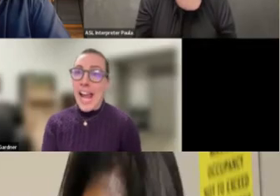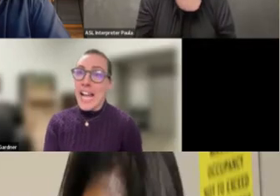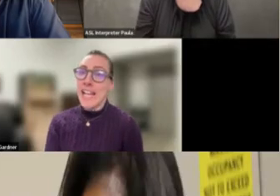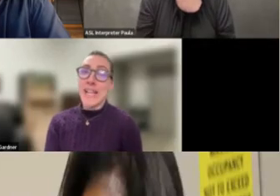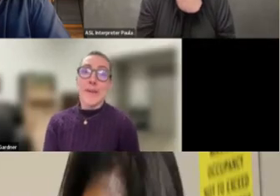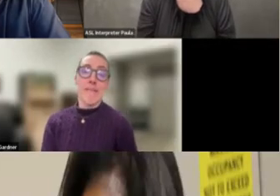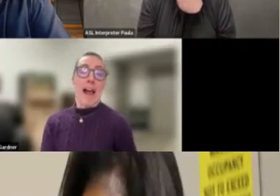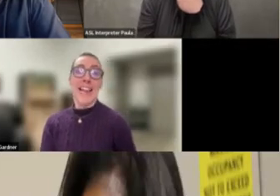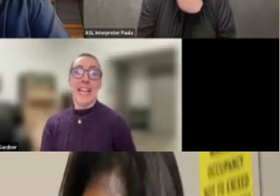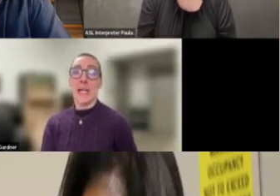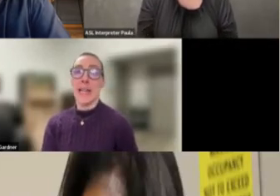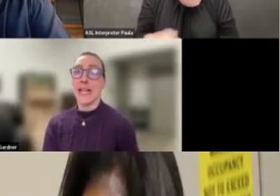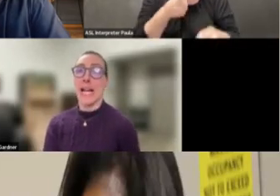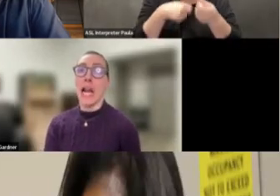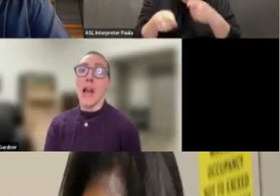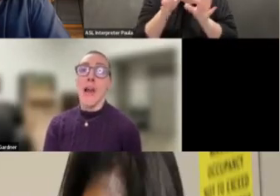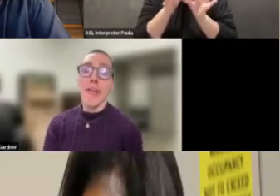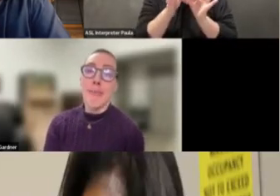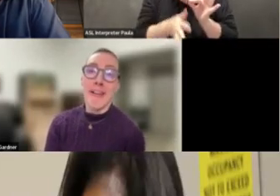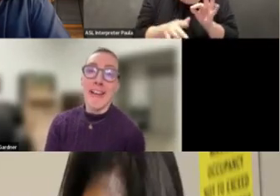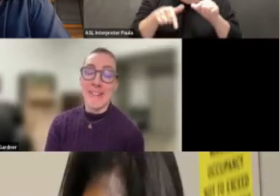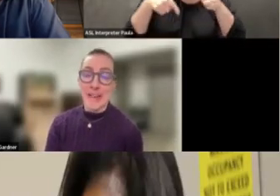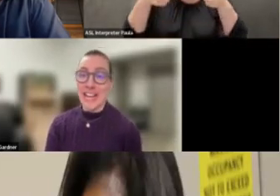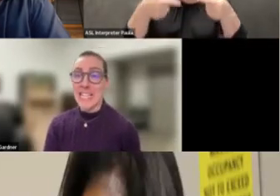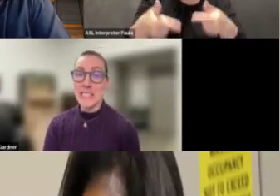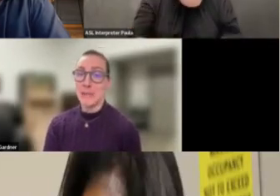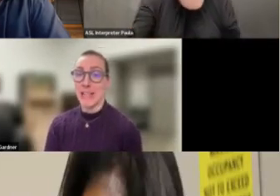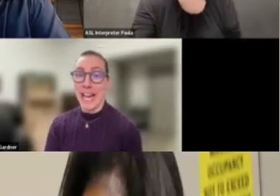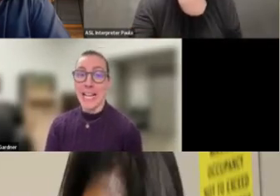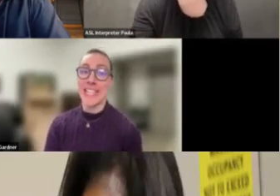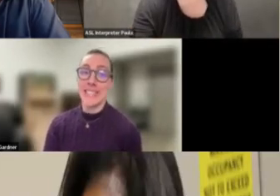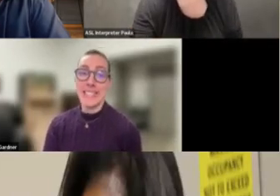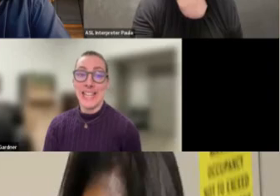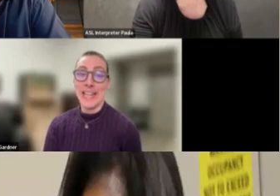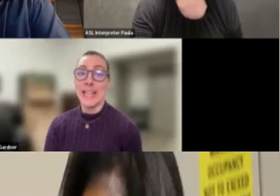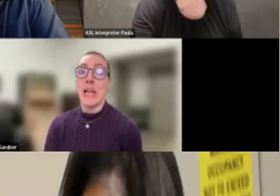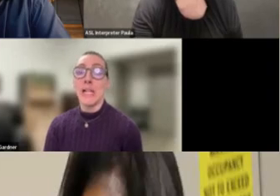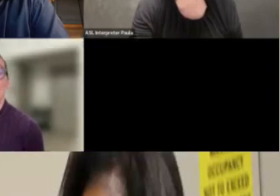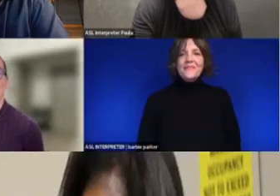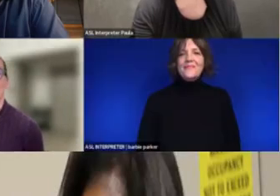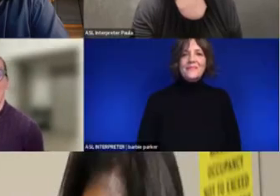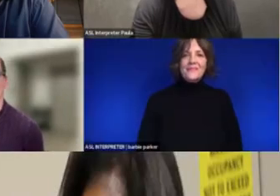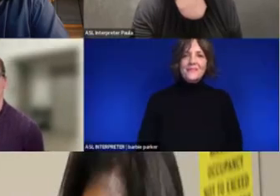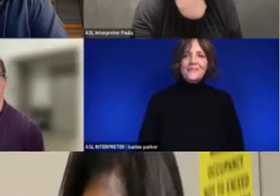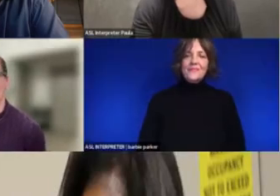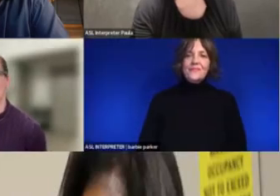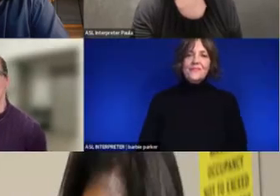Alva Gardner: And you know, I think the the biggest issue with that is, like Bob was saying it